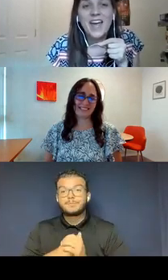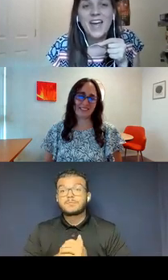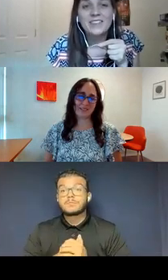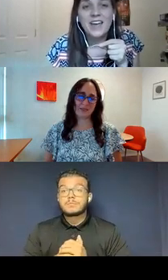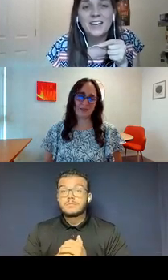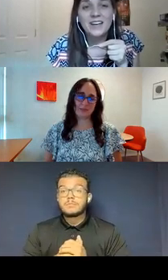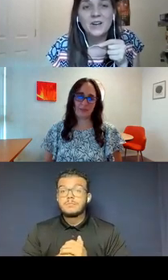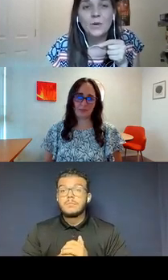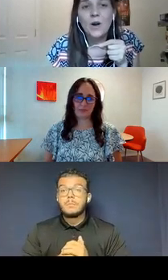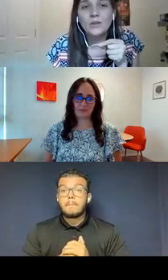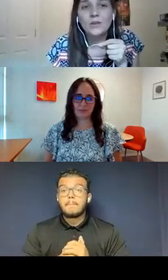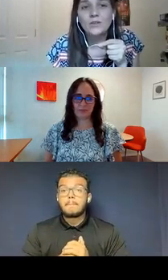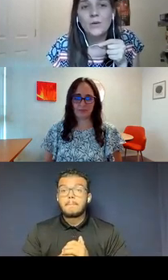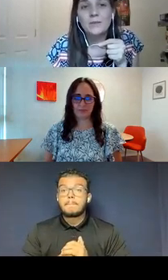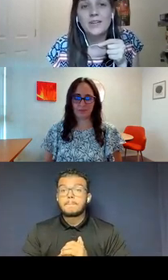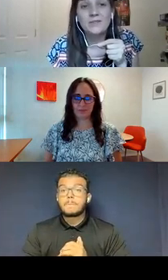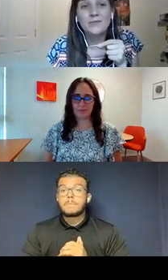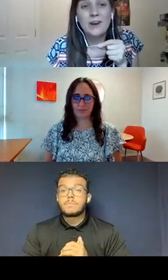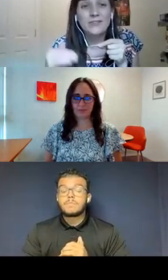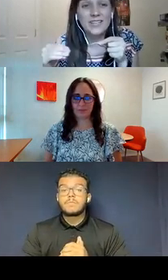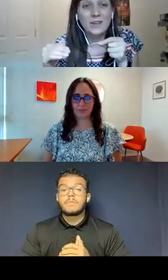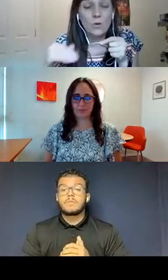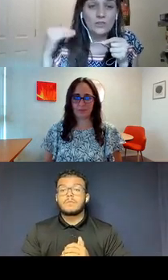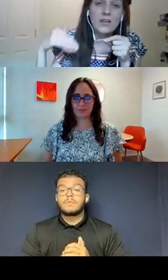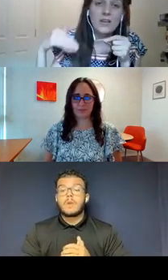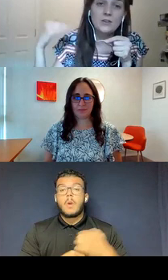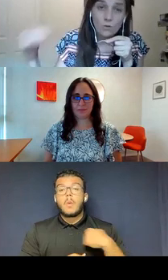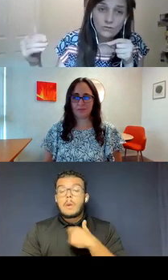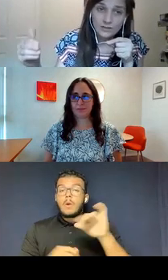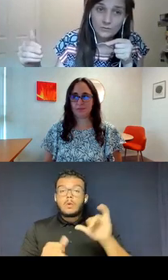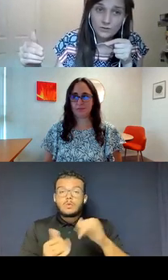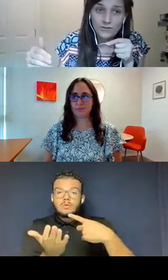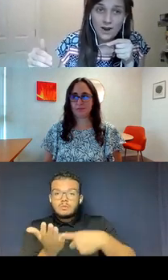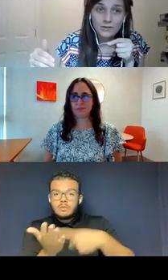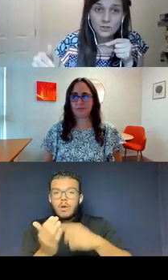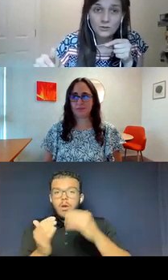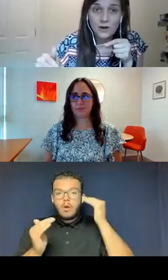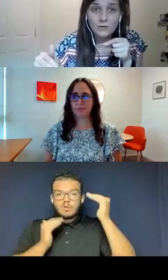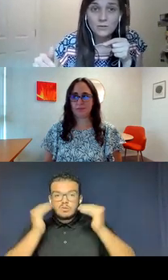And then we're also going to be referencing only adult victims and survivors throughout.